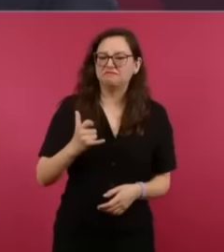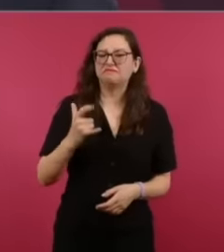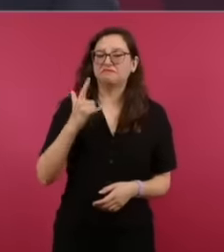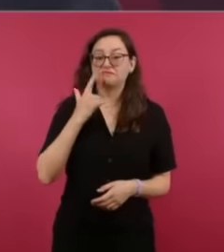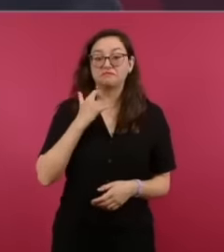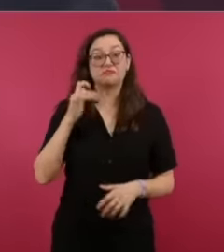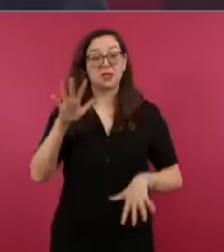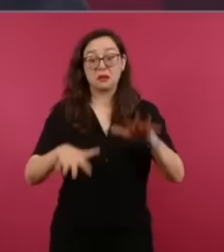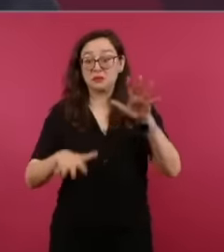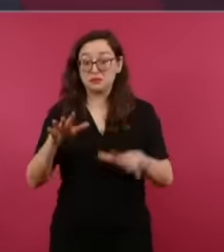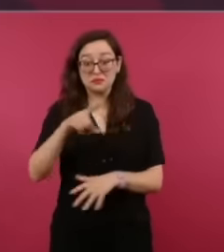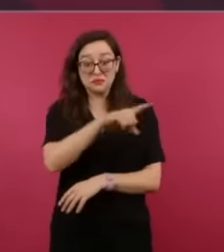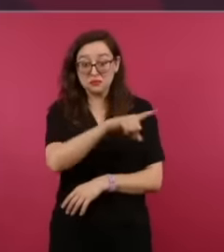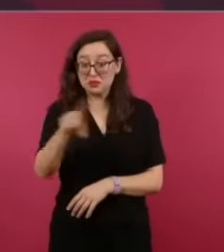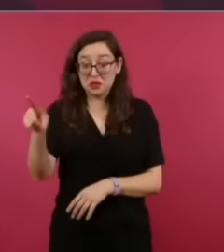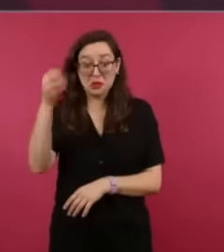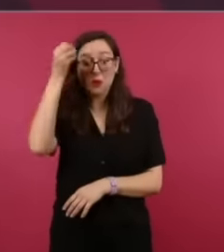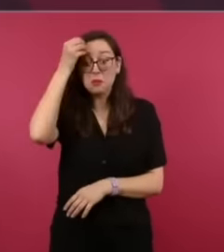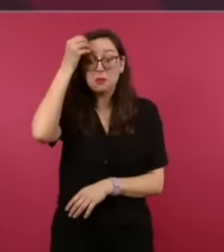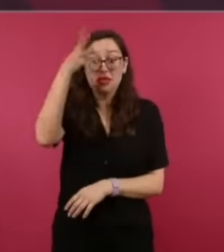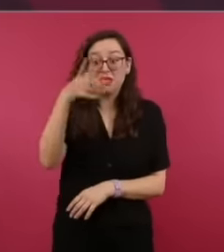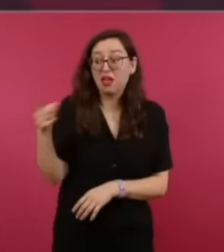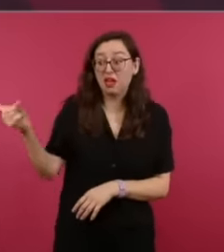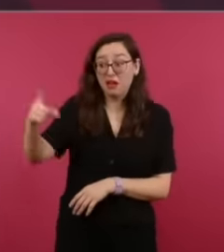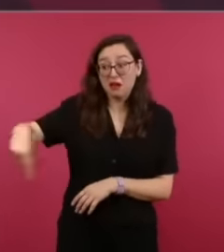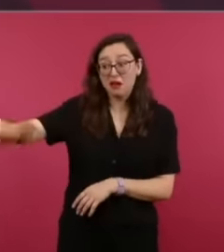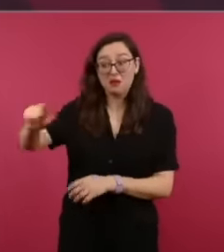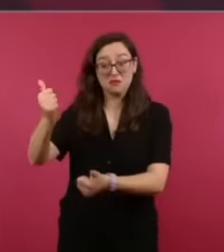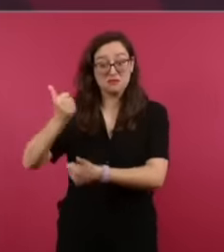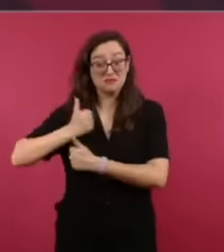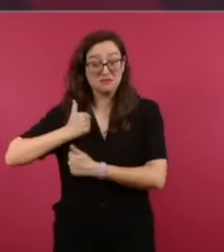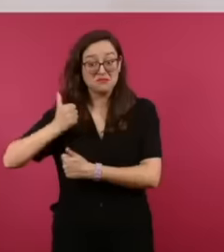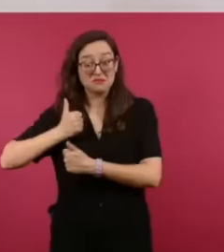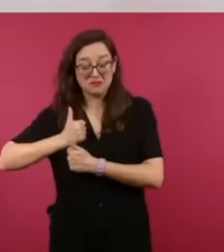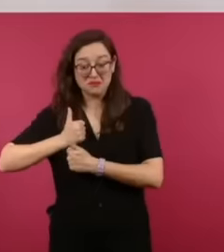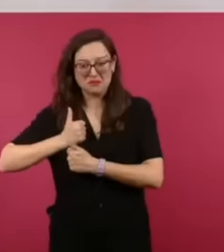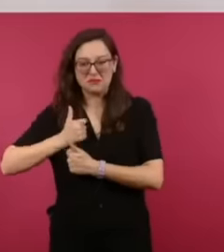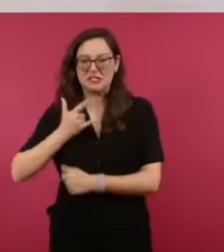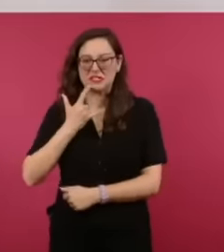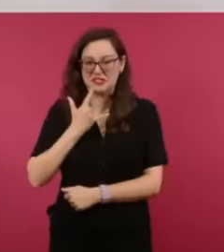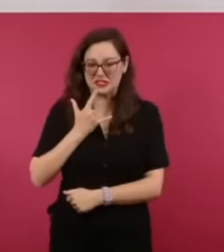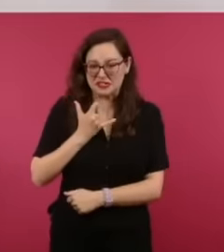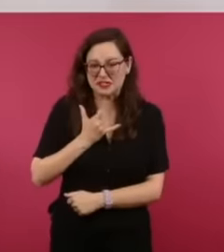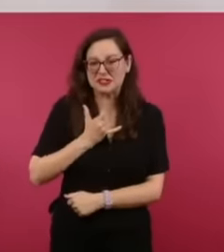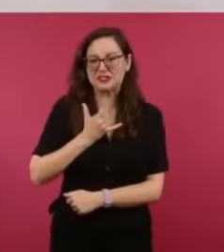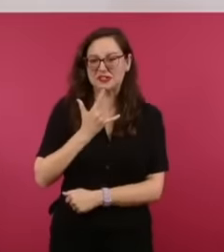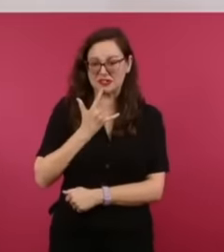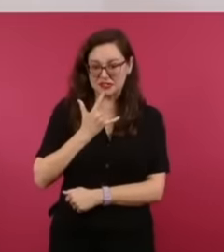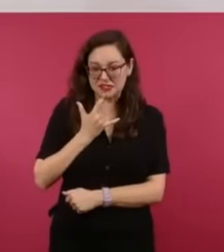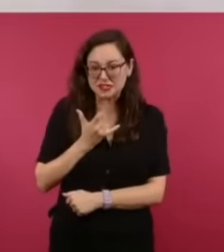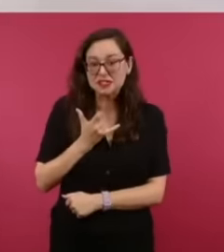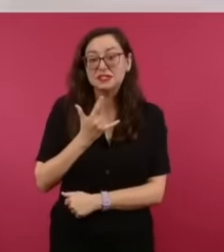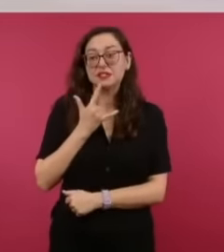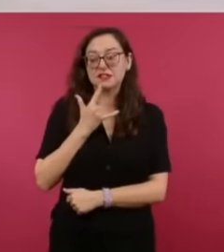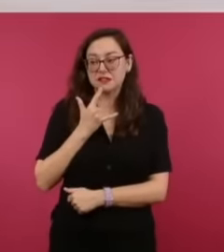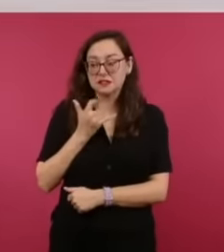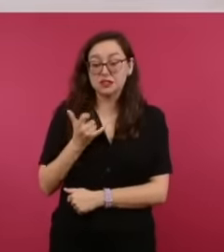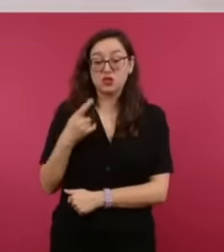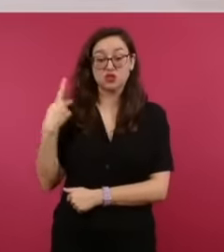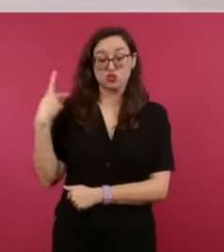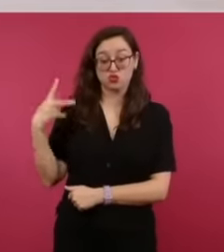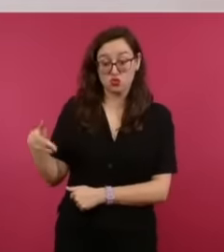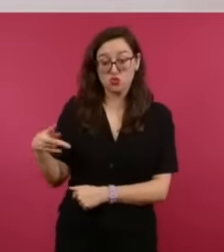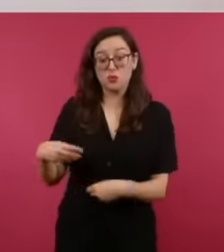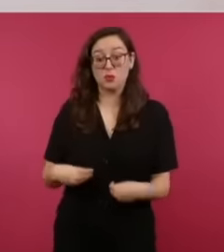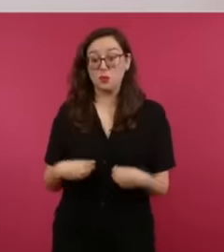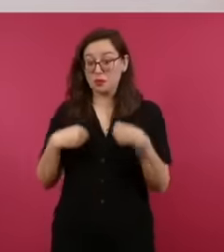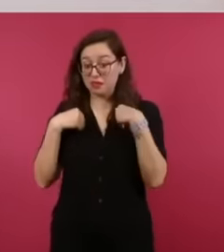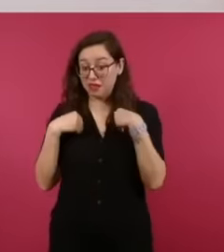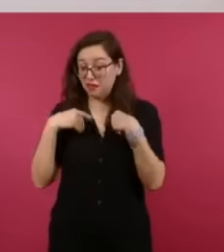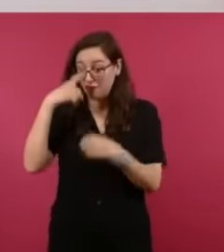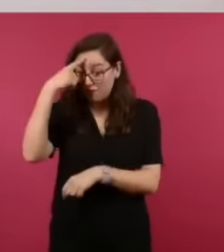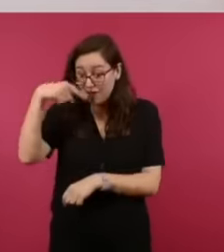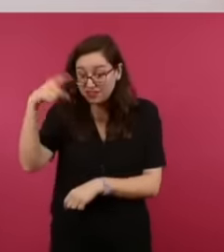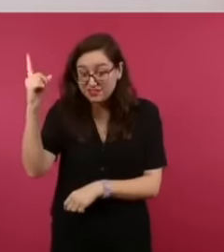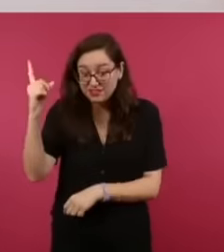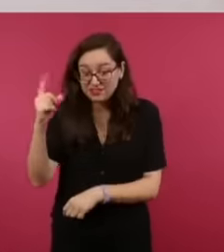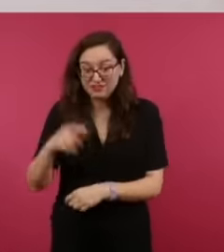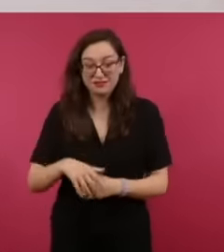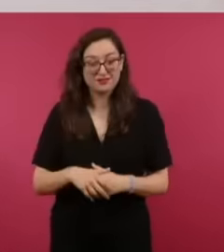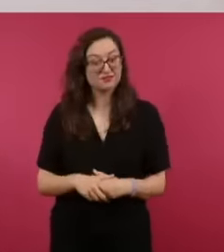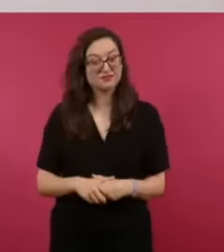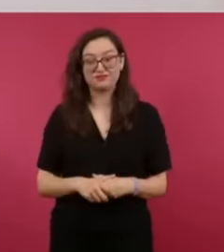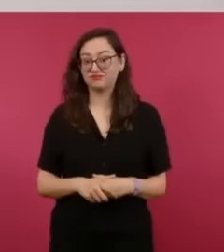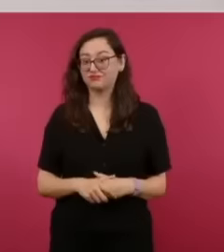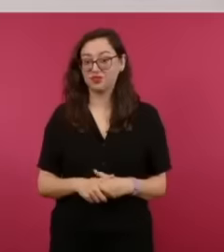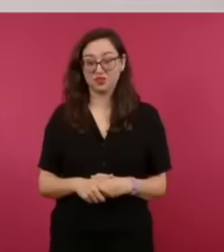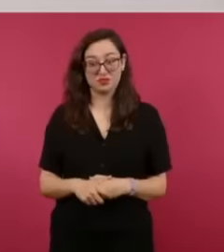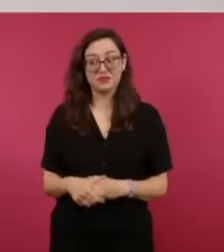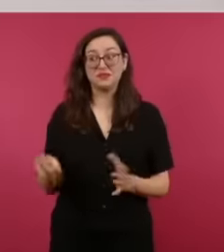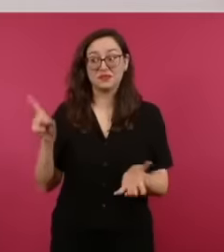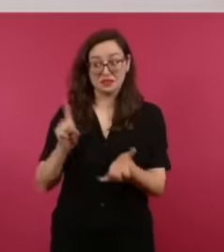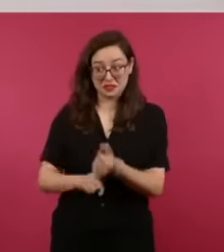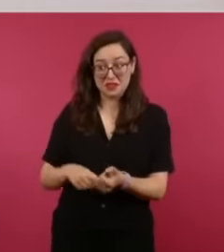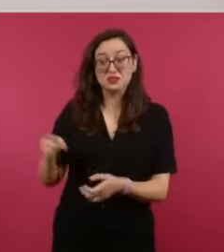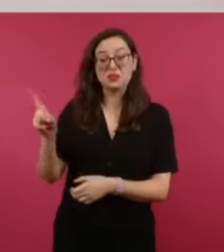also forgotten in the armed forces there are murders there are